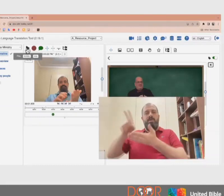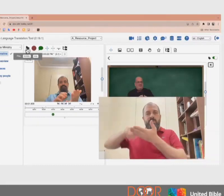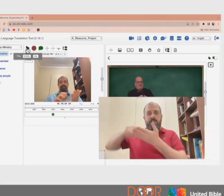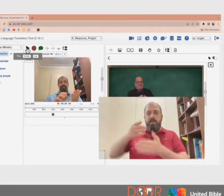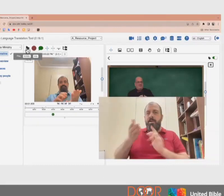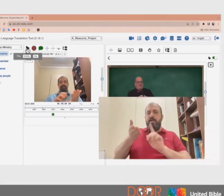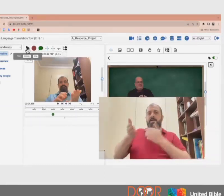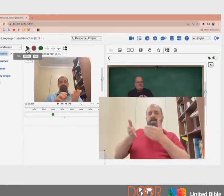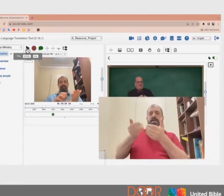That can be used for people who are trying to see which video they want to look at like we did earlier.